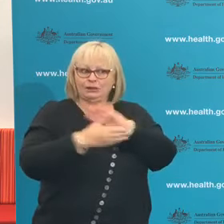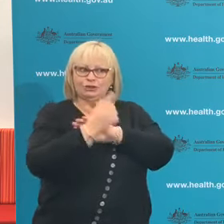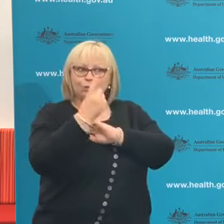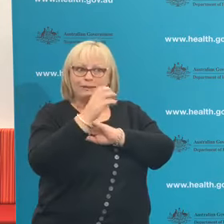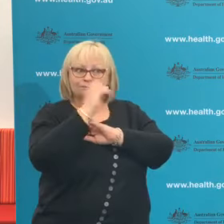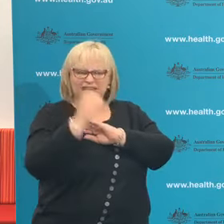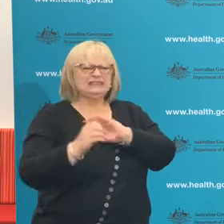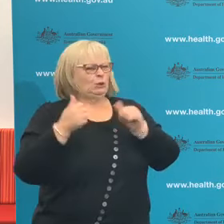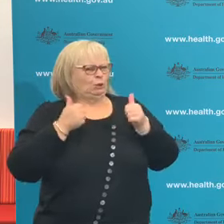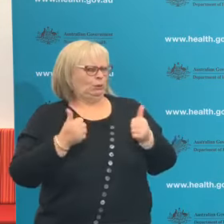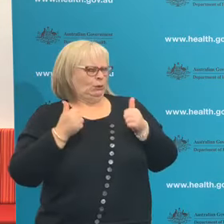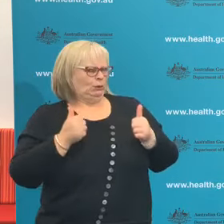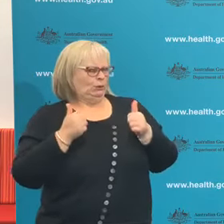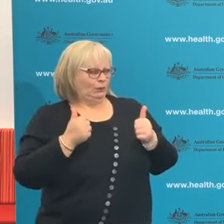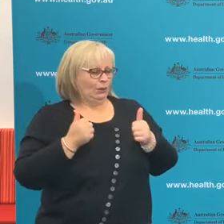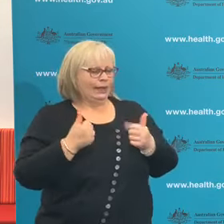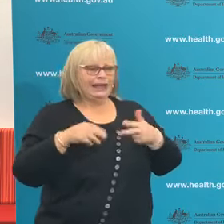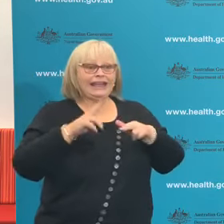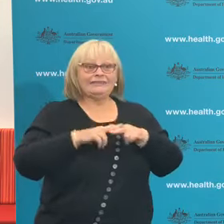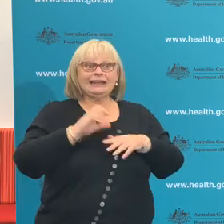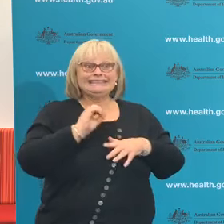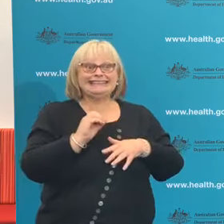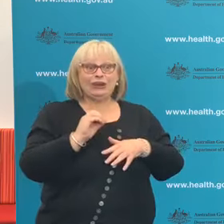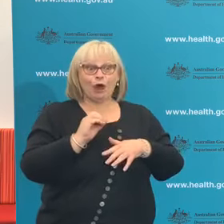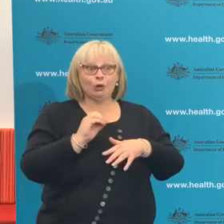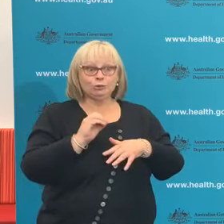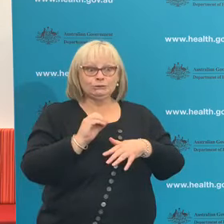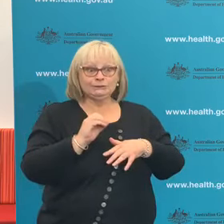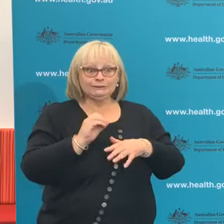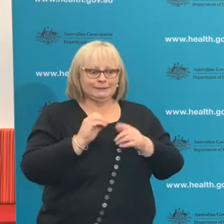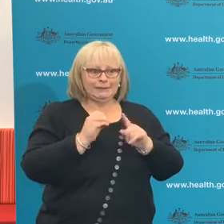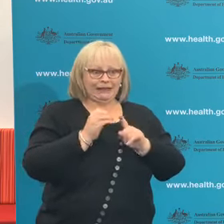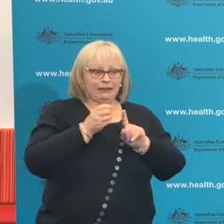Clearly if you had no community transmission, as we've seen in some